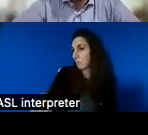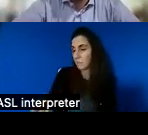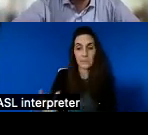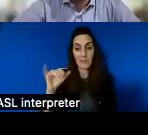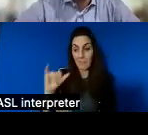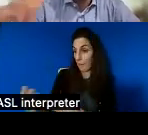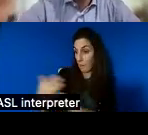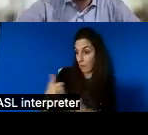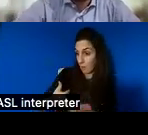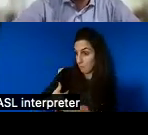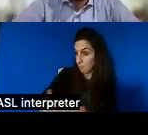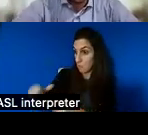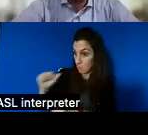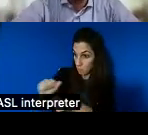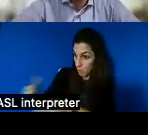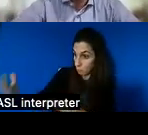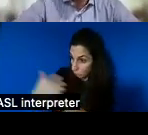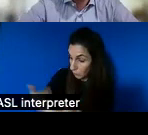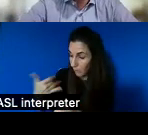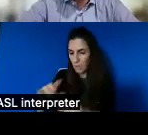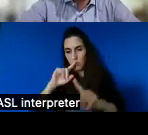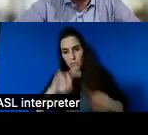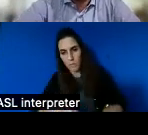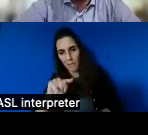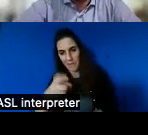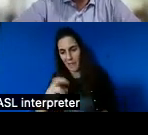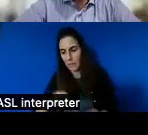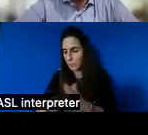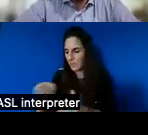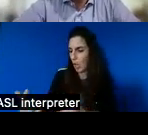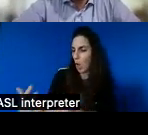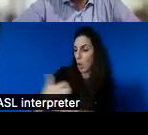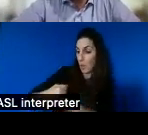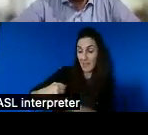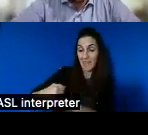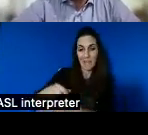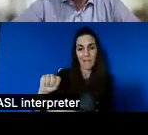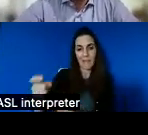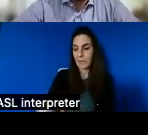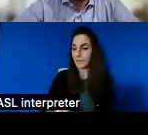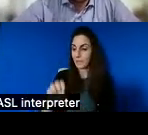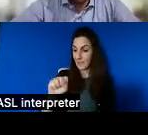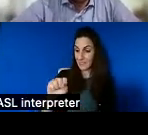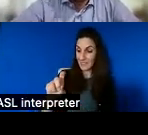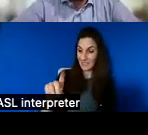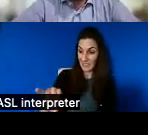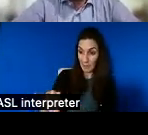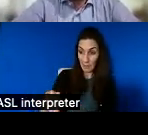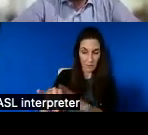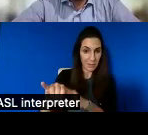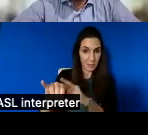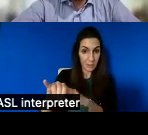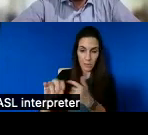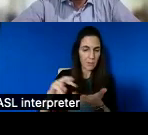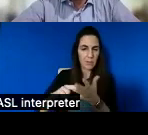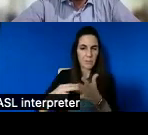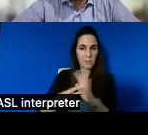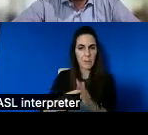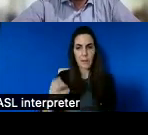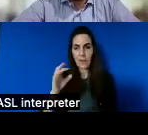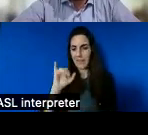I earned and I reported in my taxes that's earned income SSDI is going to to be that benefit that I